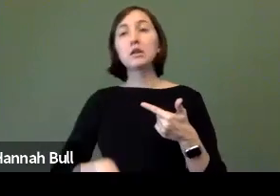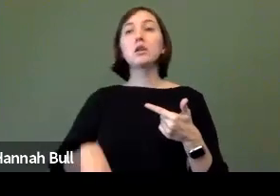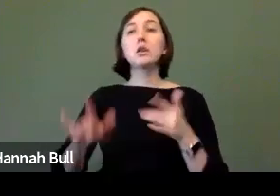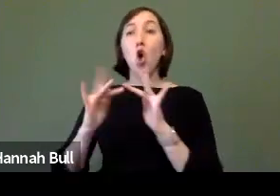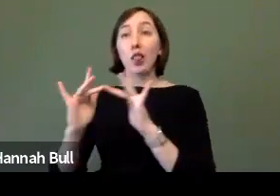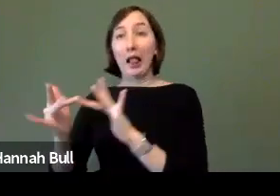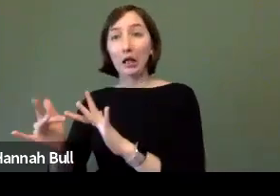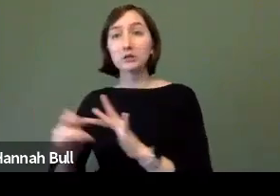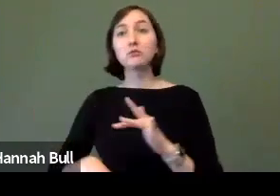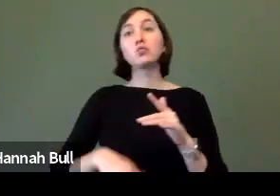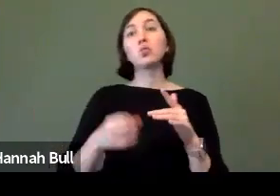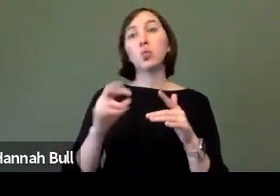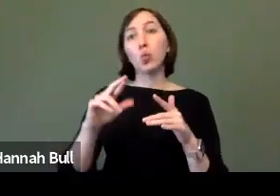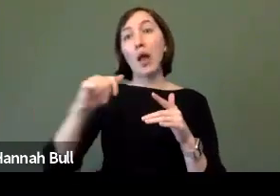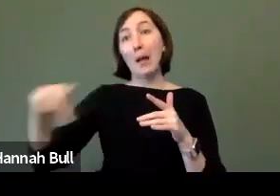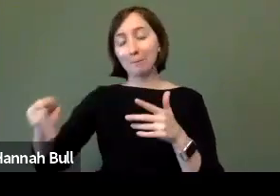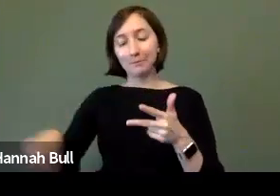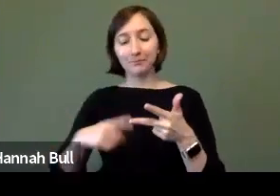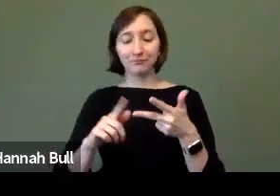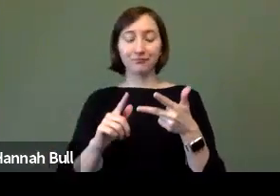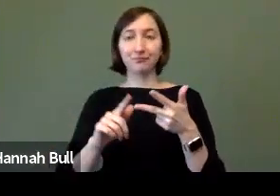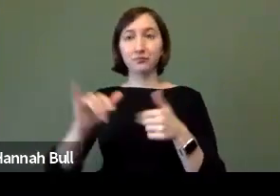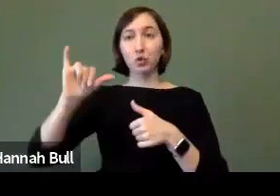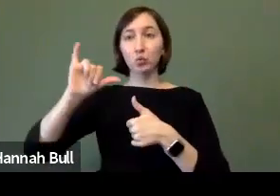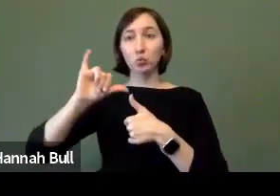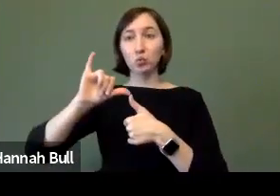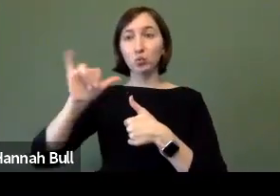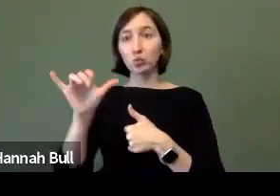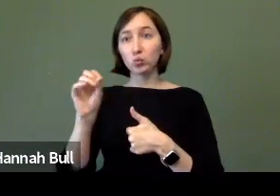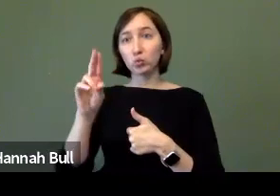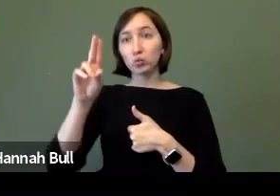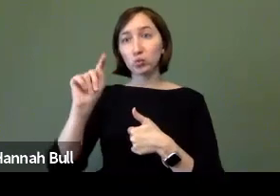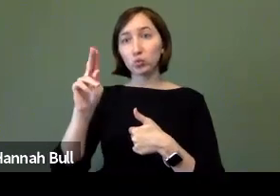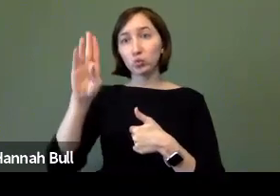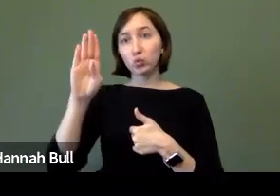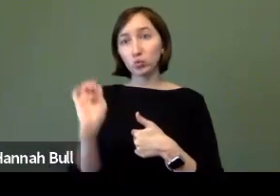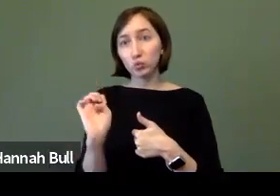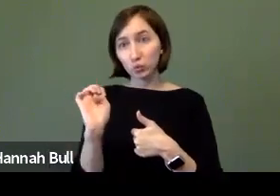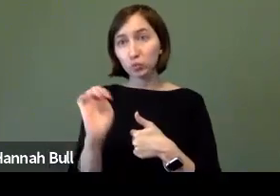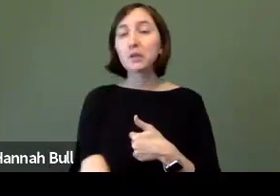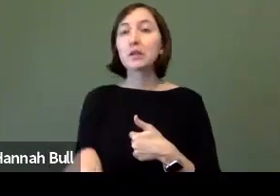Then there's YouTube music as well. They have playlists already established.